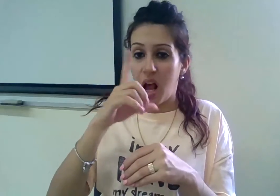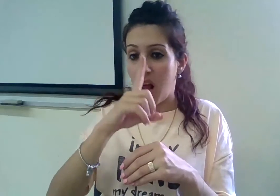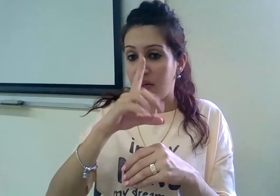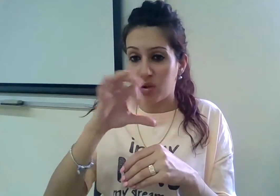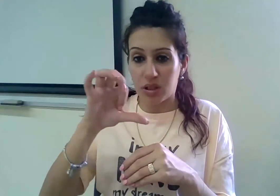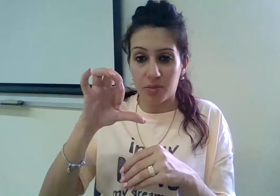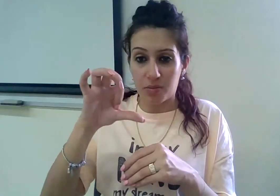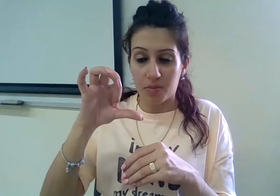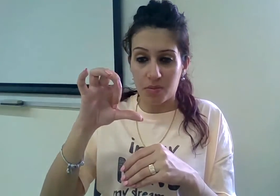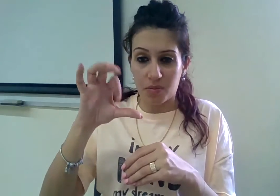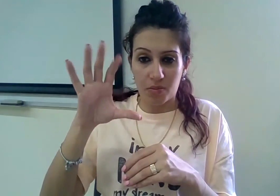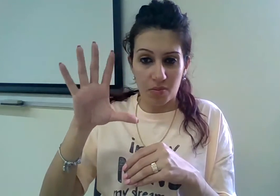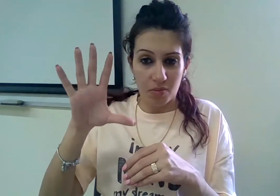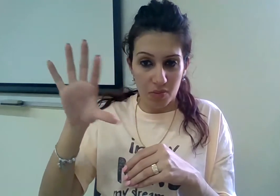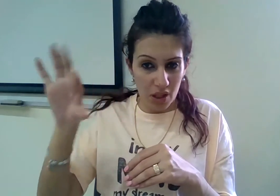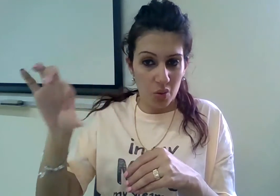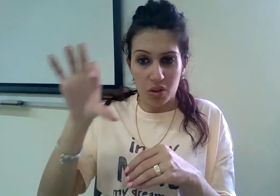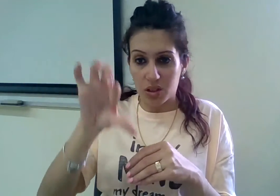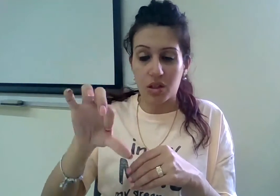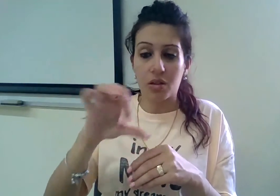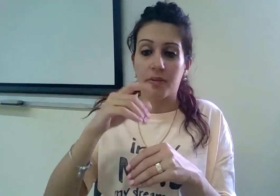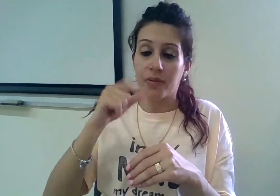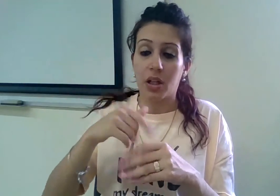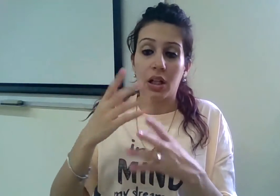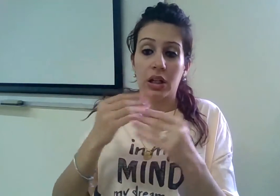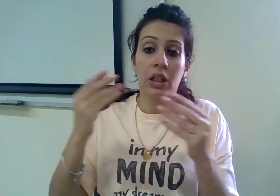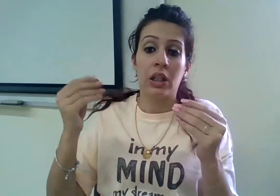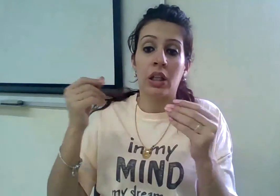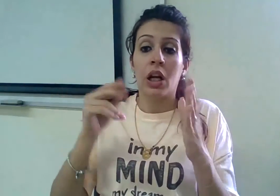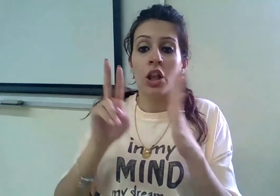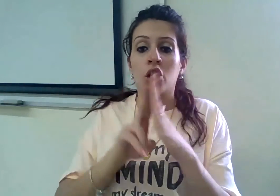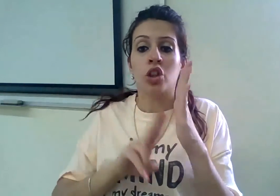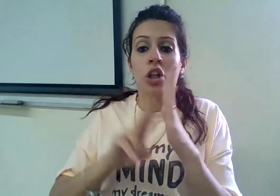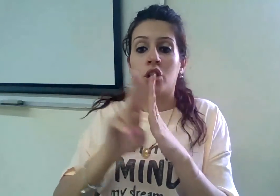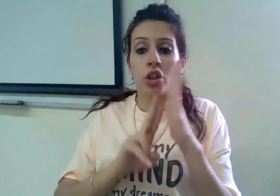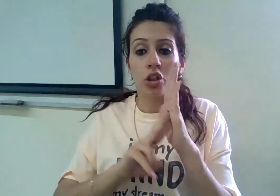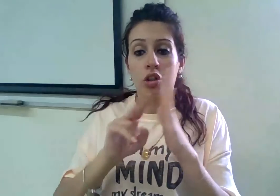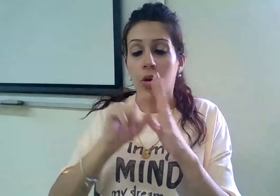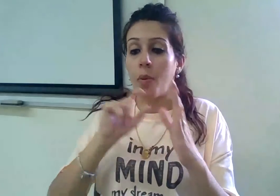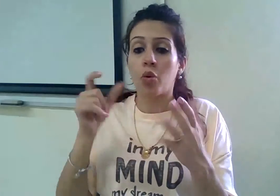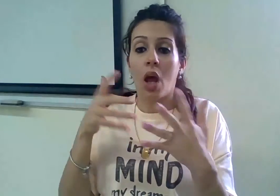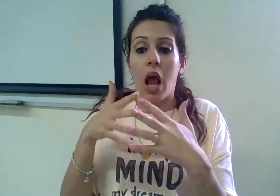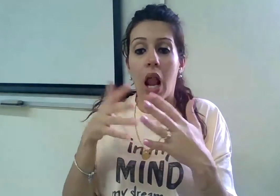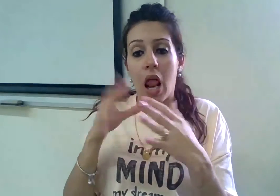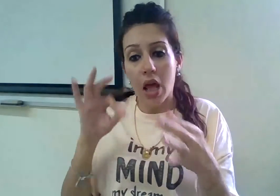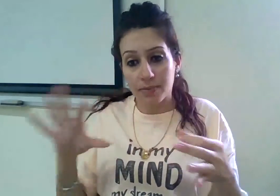training, but also coaching and mentoring processes for teachers and school leaders.